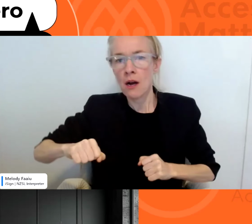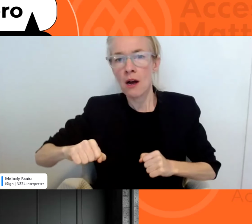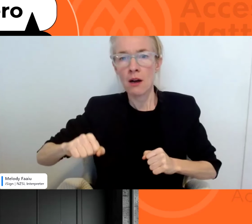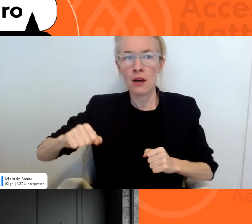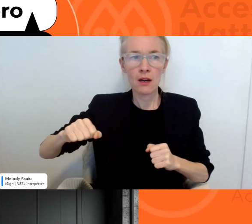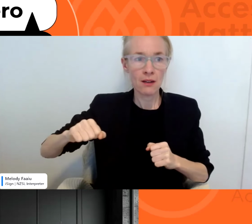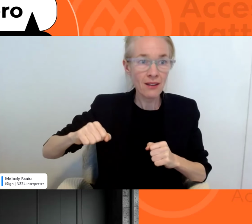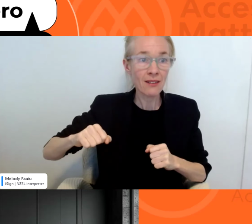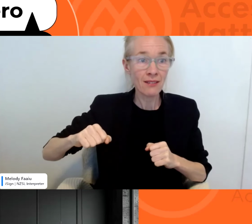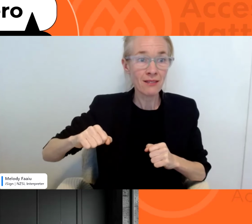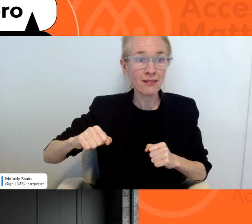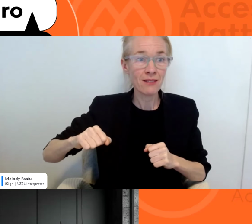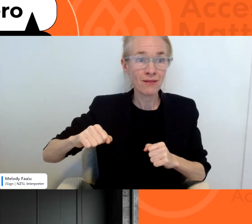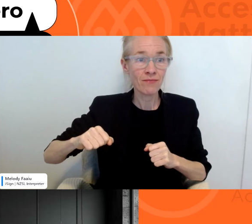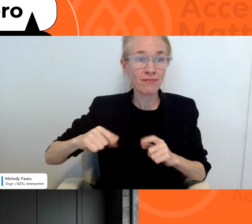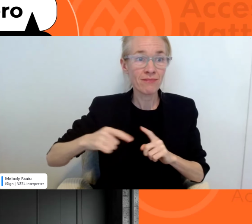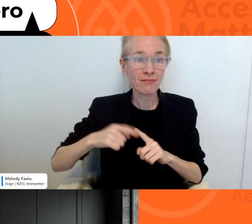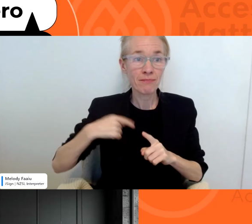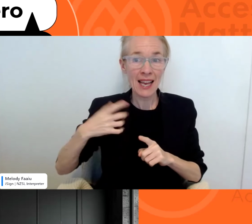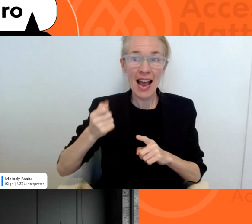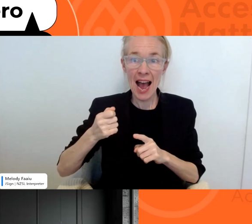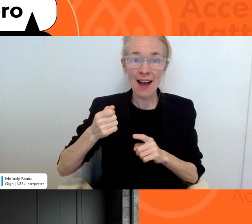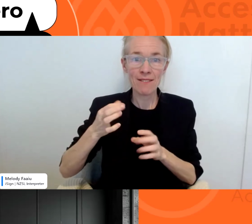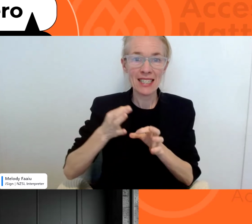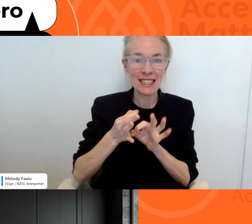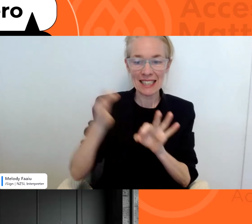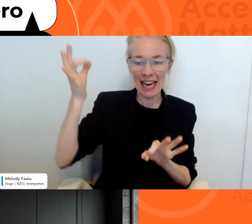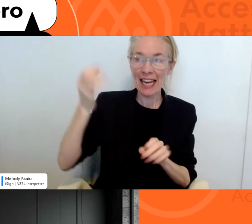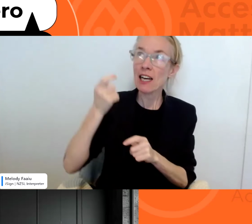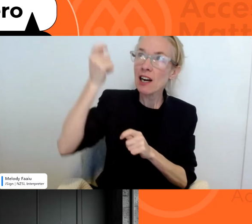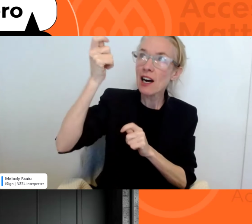know, I kind of have to use a stick to reach the controls. And that